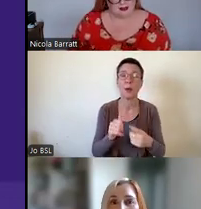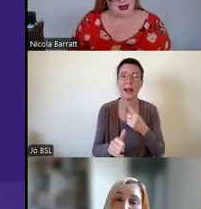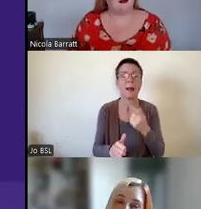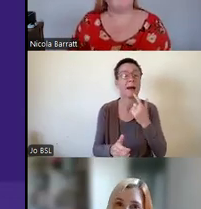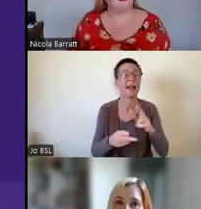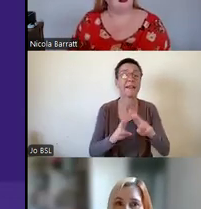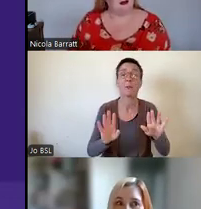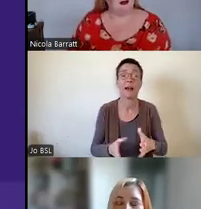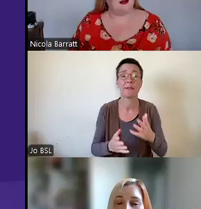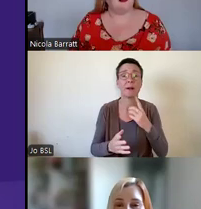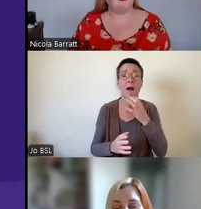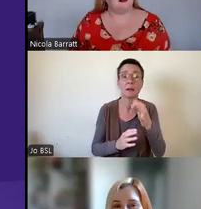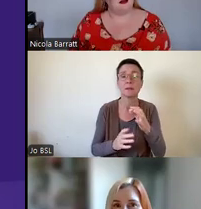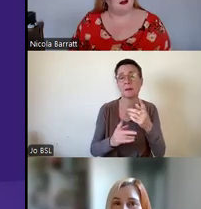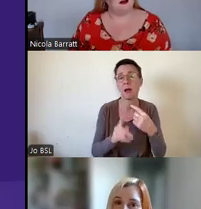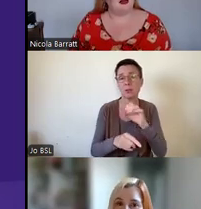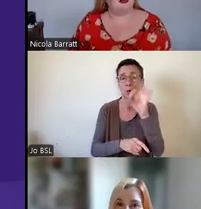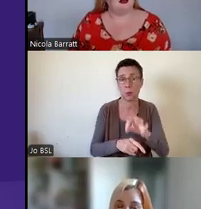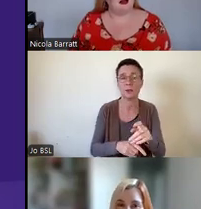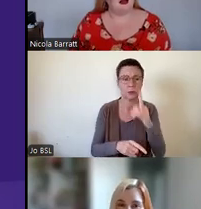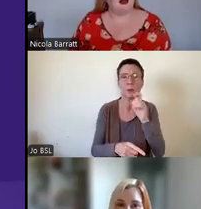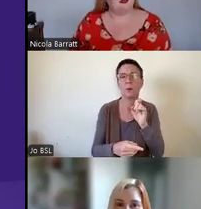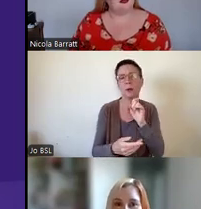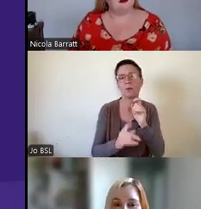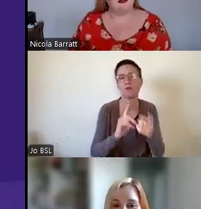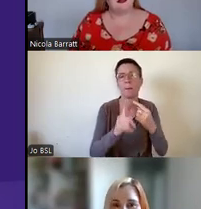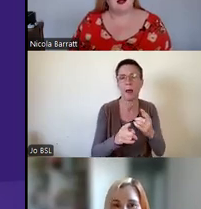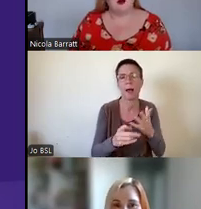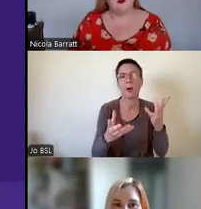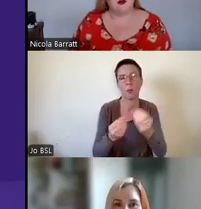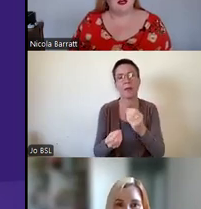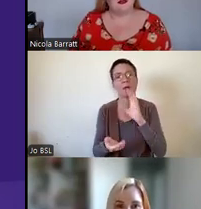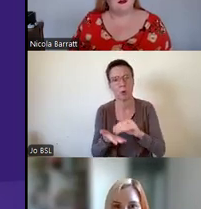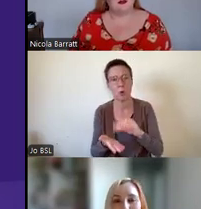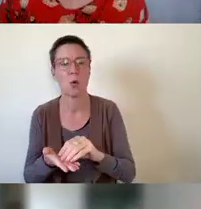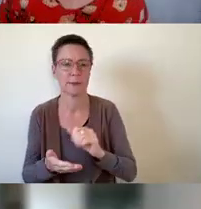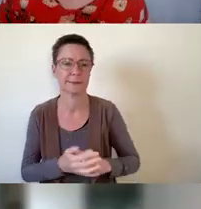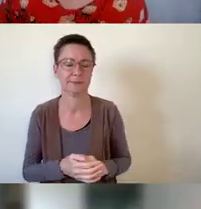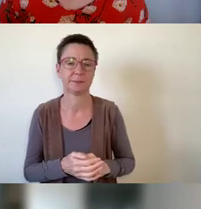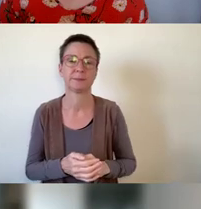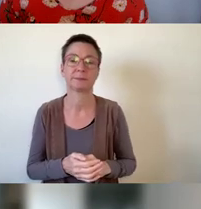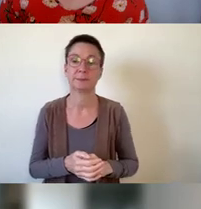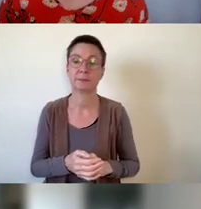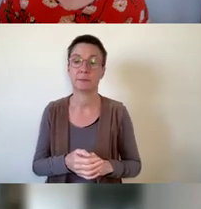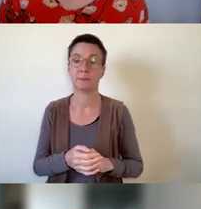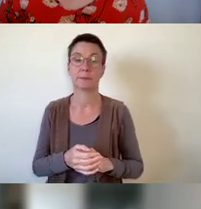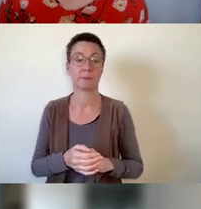send those answers out with the recording, and any resources. Absolutely. There's a couple of bits if you just hang on for a couple more minutes.